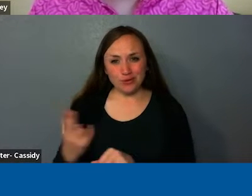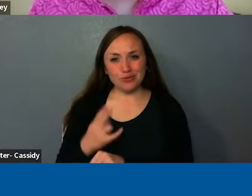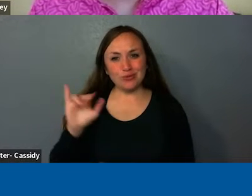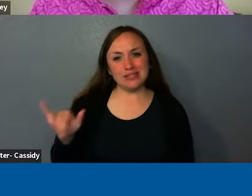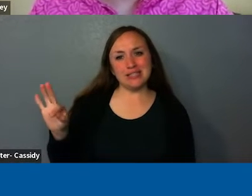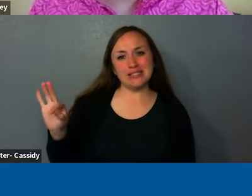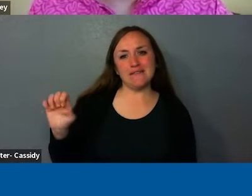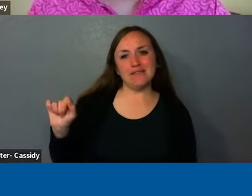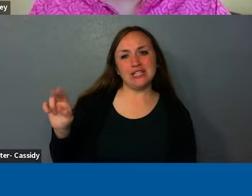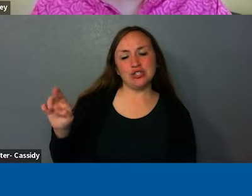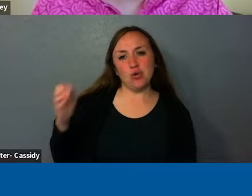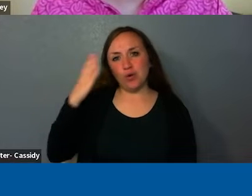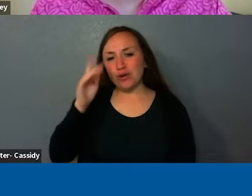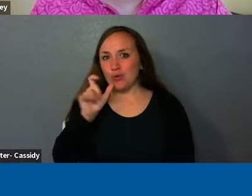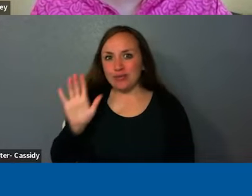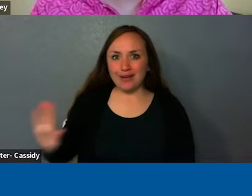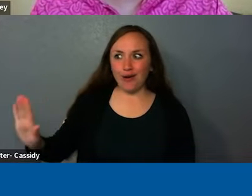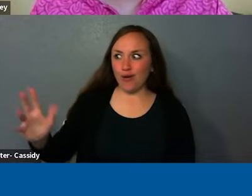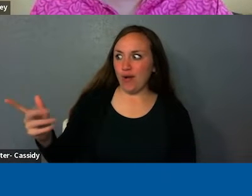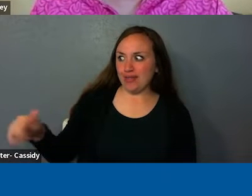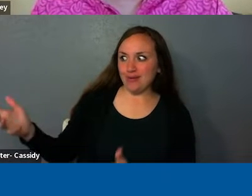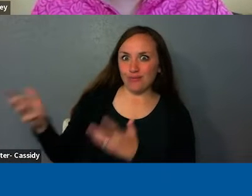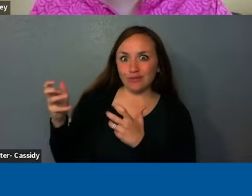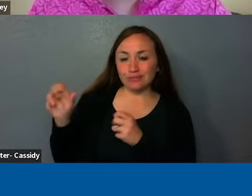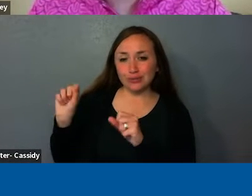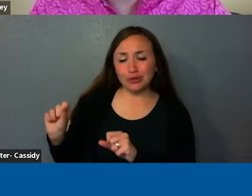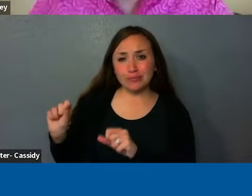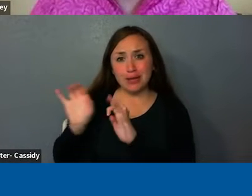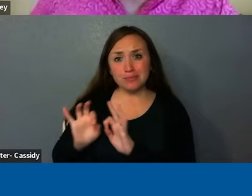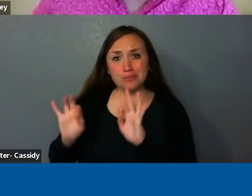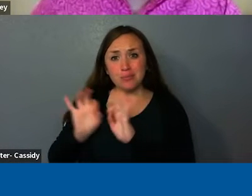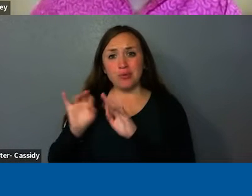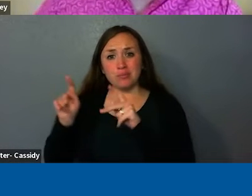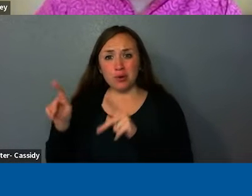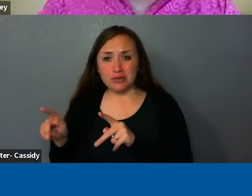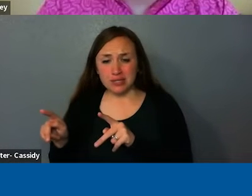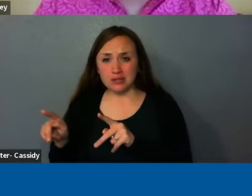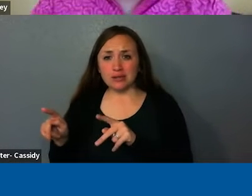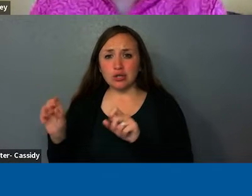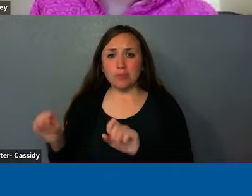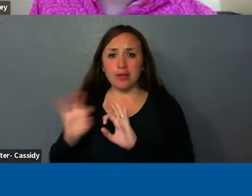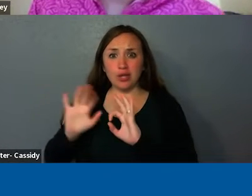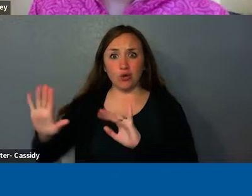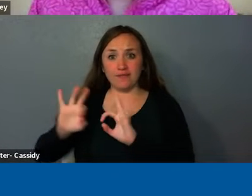we don't know who they are, what they want. They could be an incredibly important person, they could be, you know, a family member